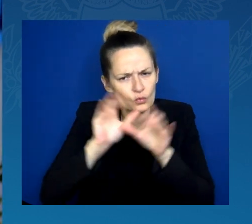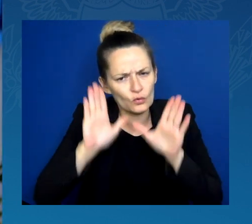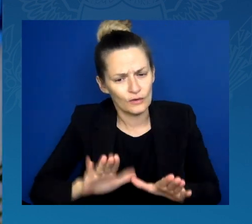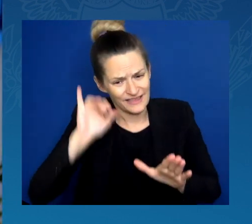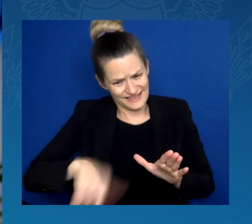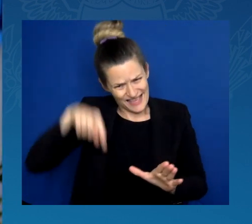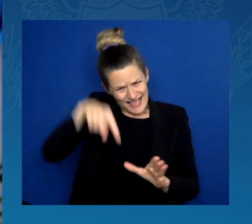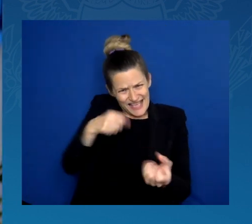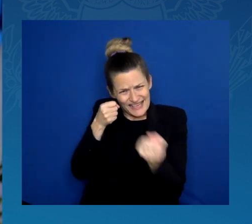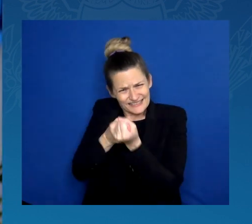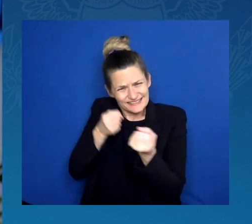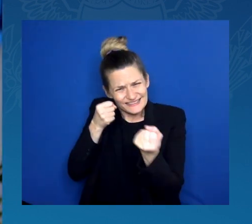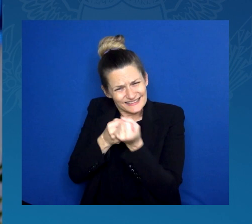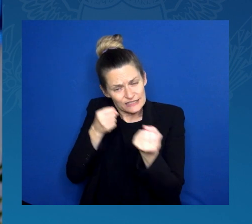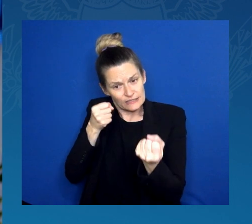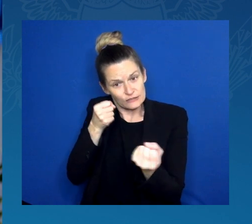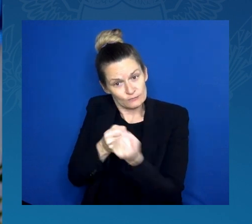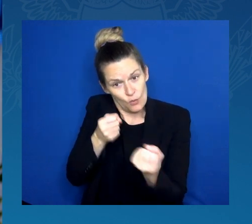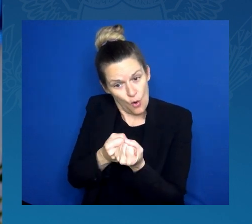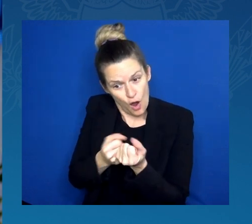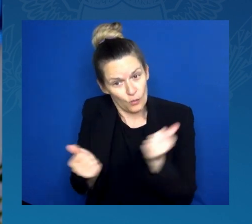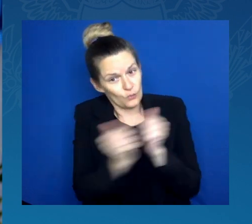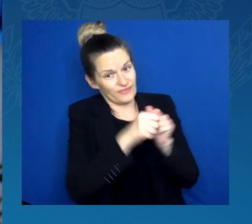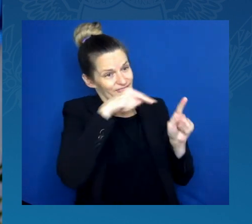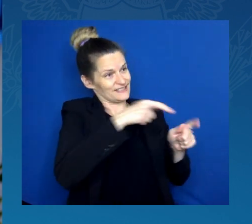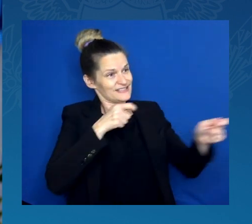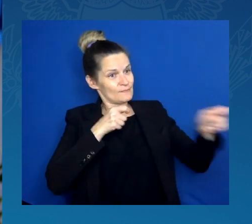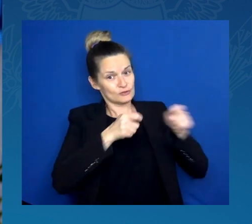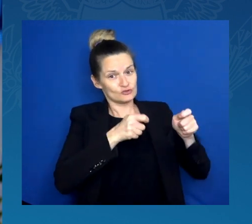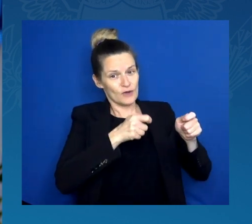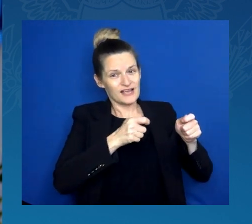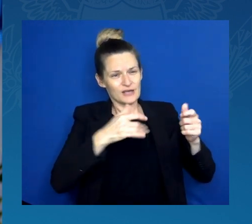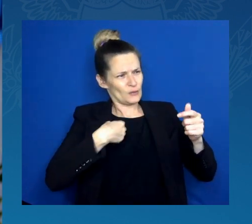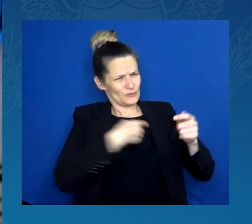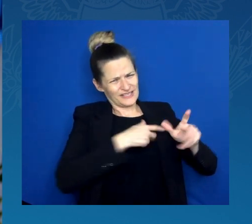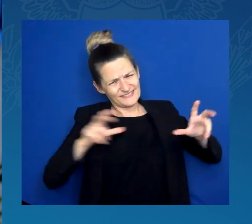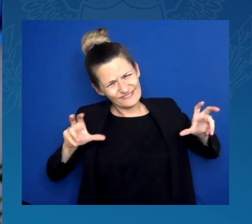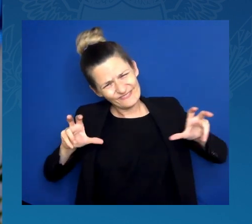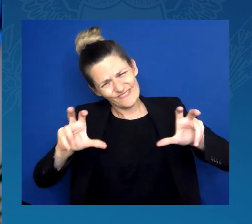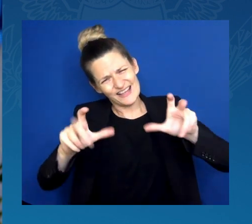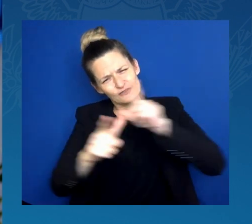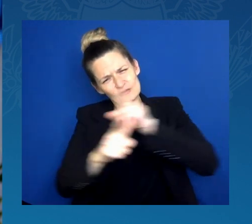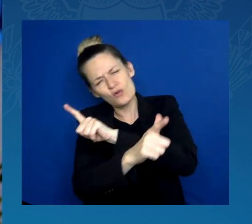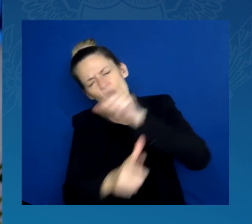in our nation's infrastructure in a generation. So many people promised to do it; we did it.